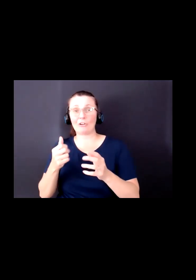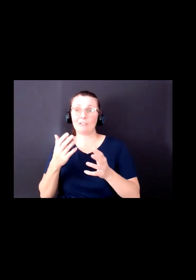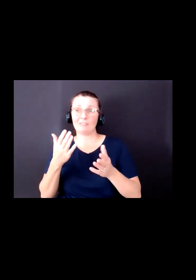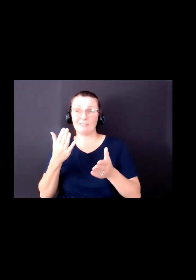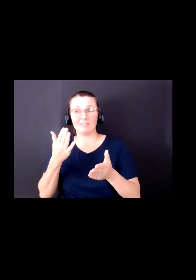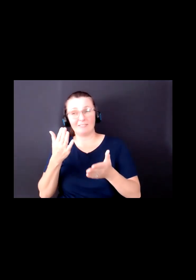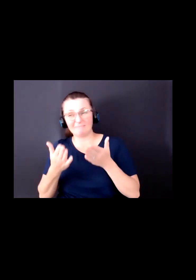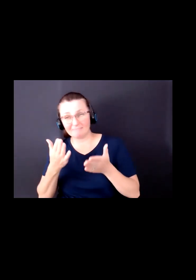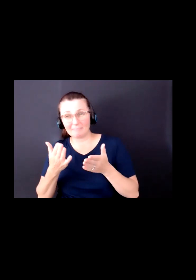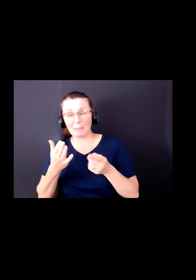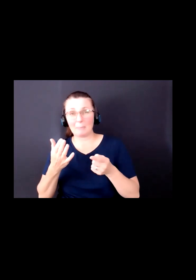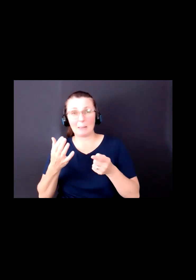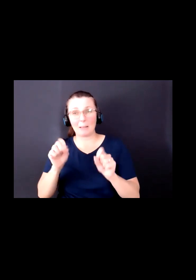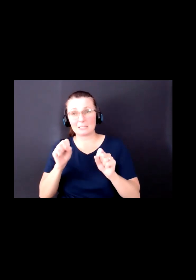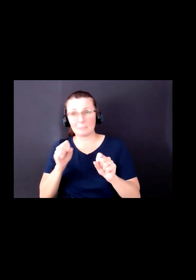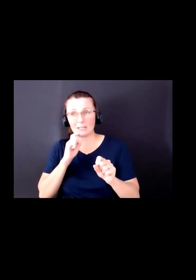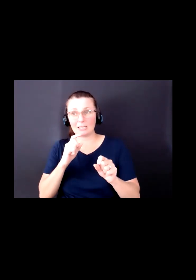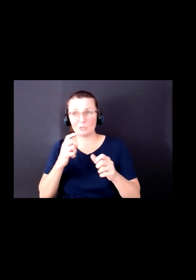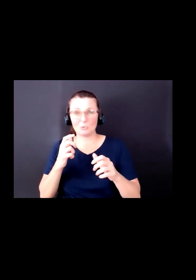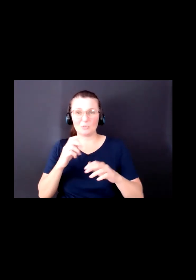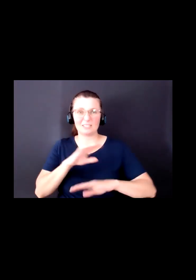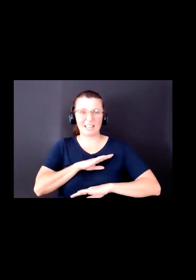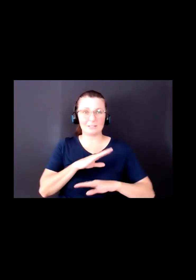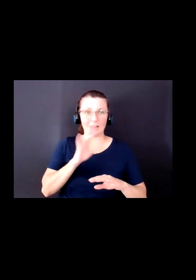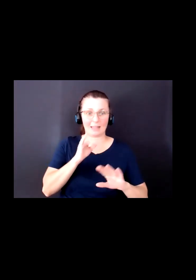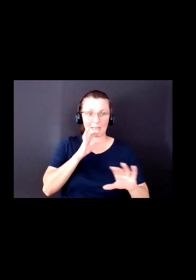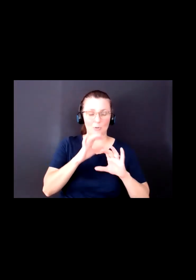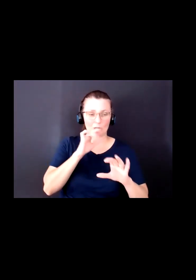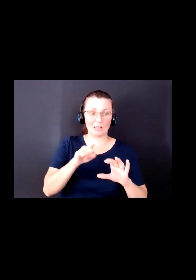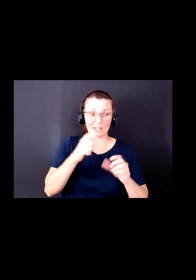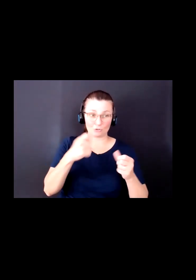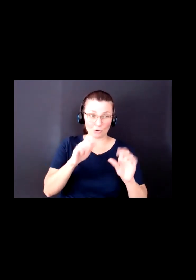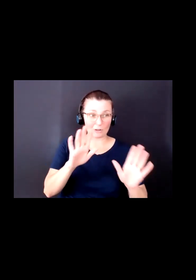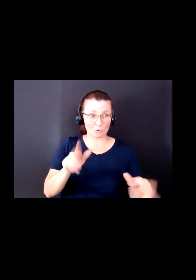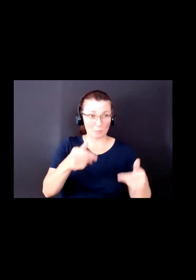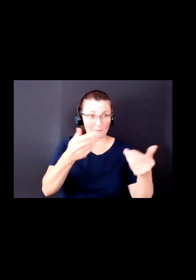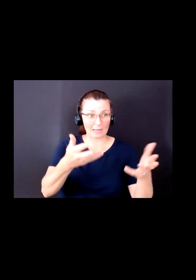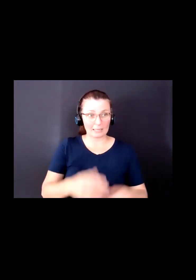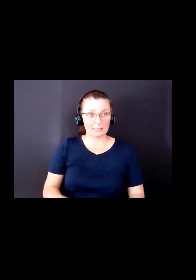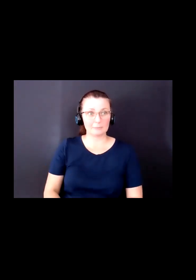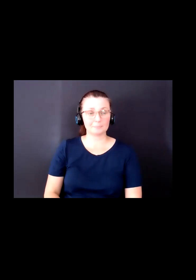meet the person's communication needs. And they should provide it, you know, if